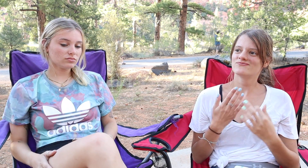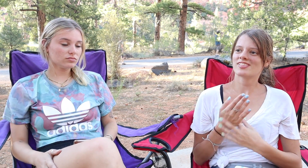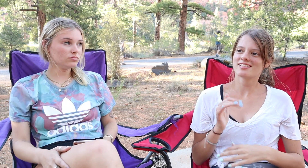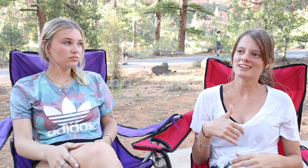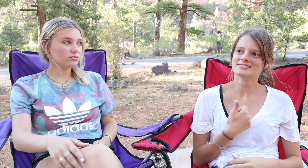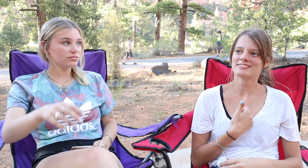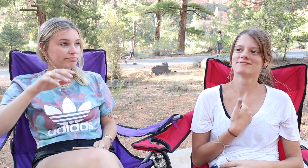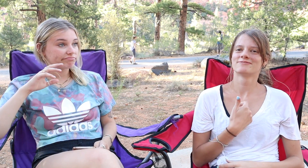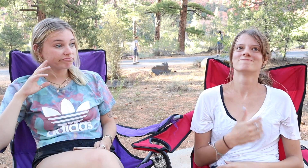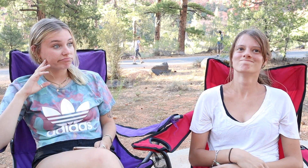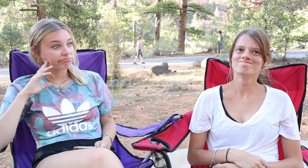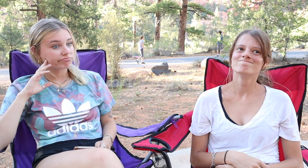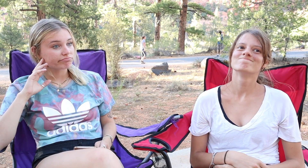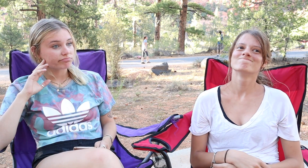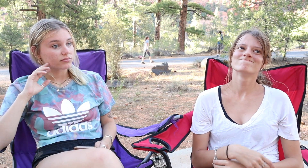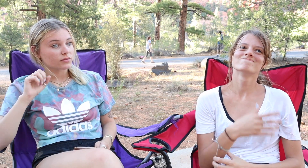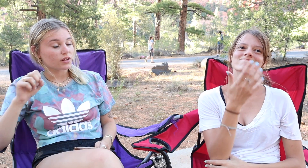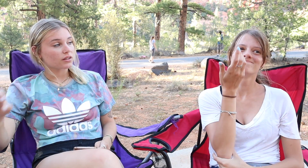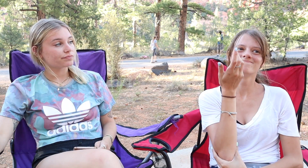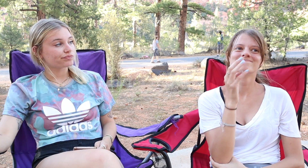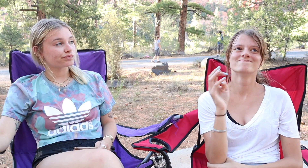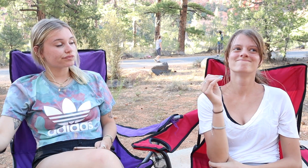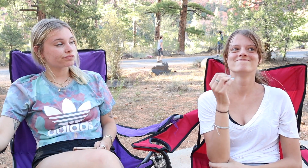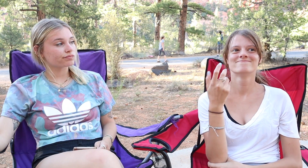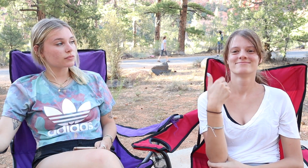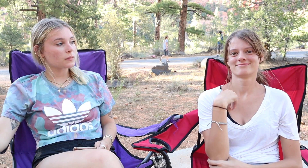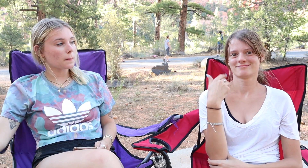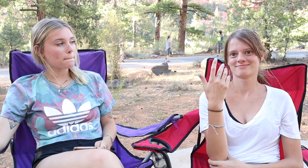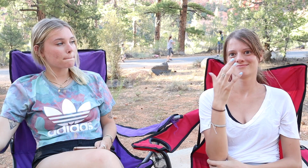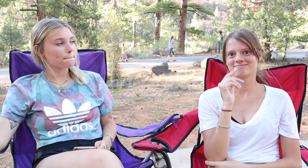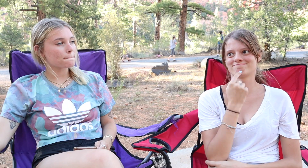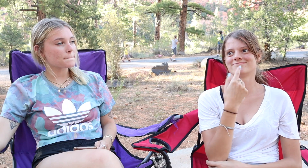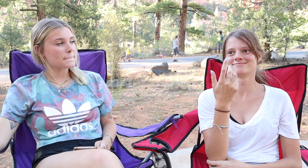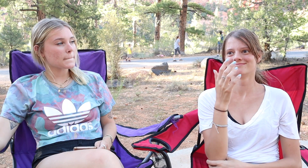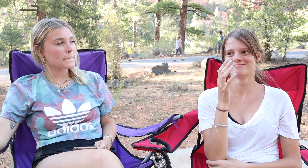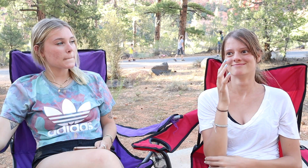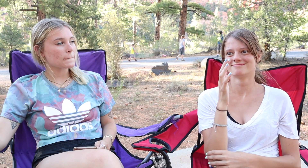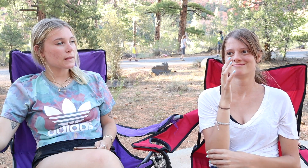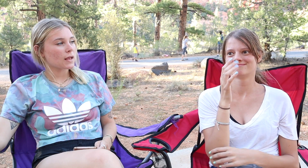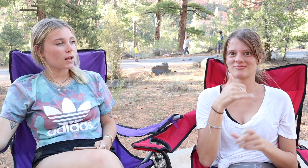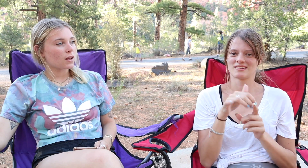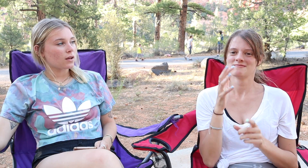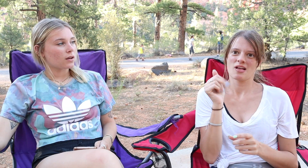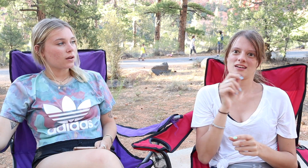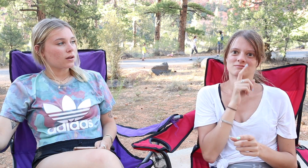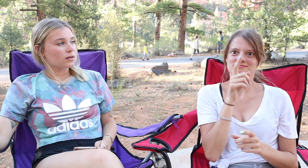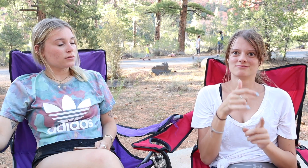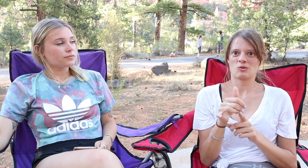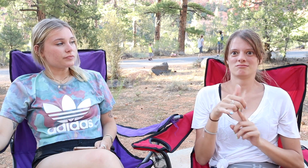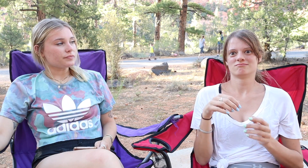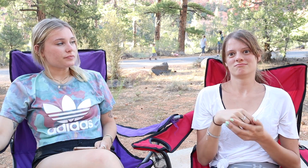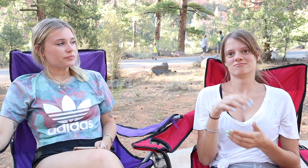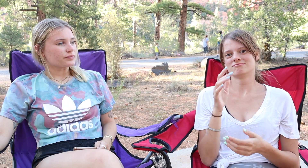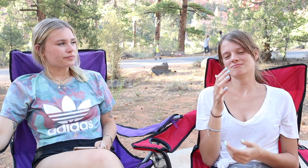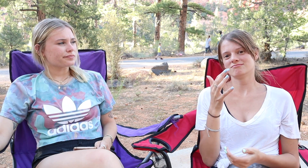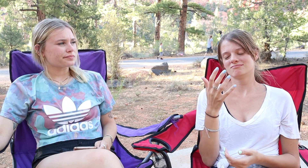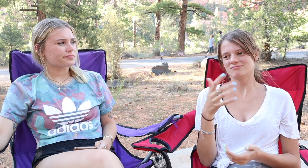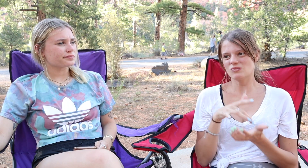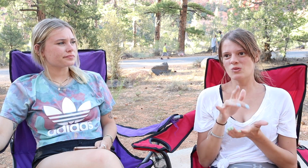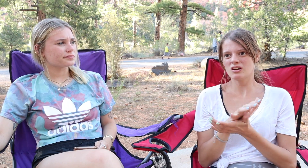K: I've been through that before mm I was bullied by when I was in the middle school